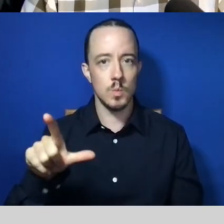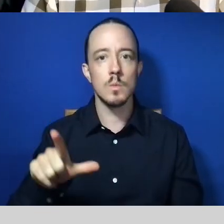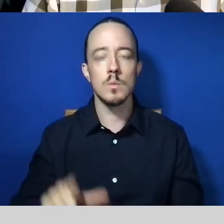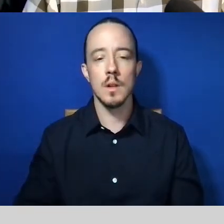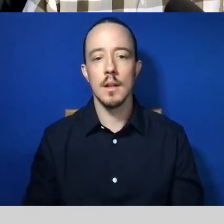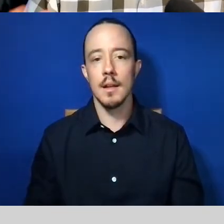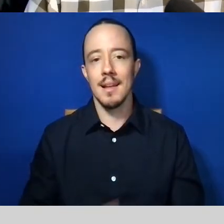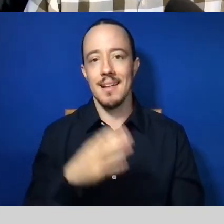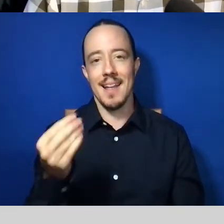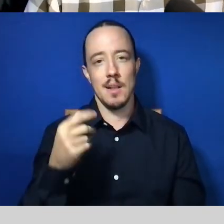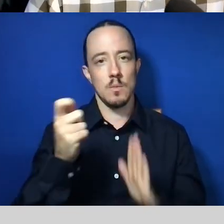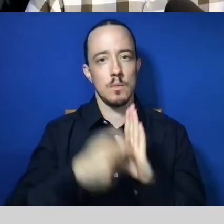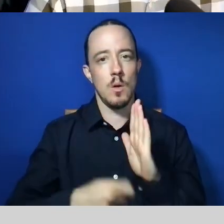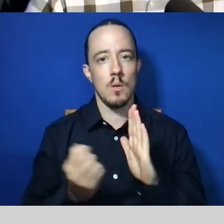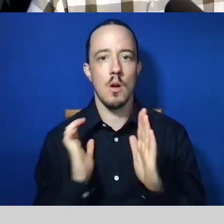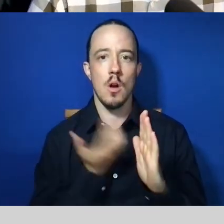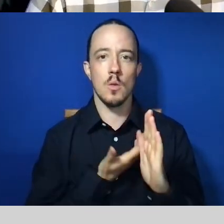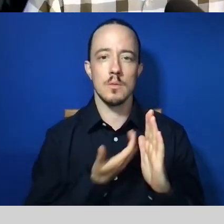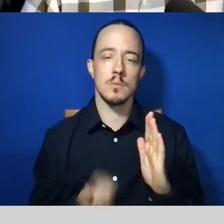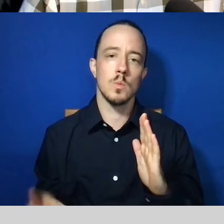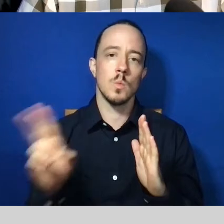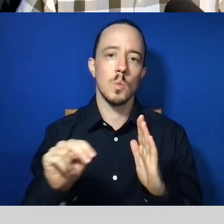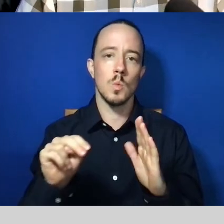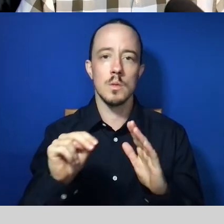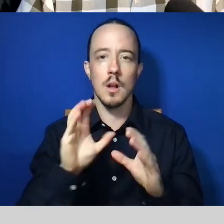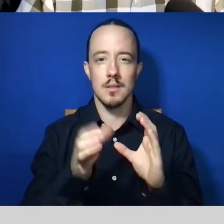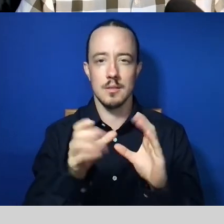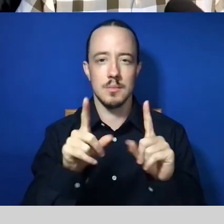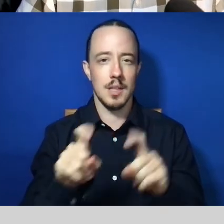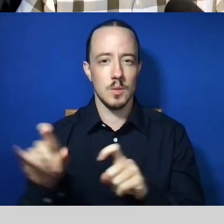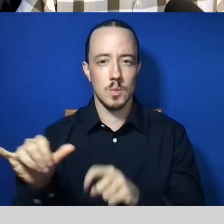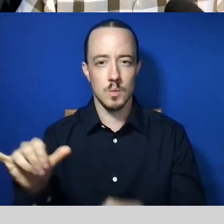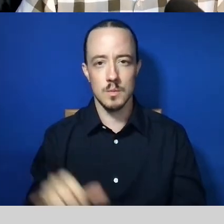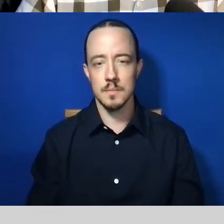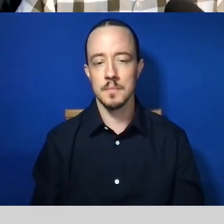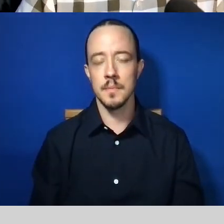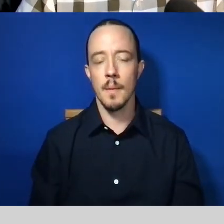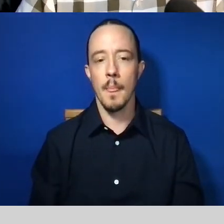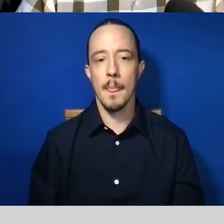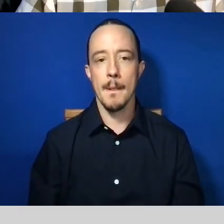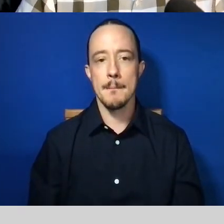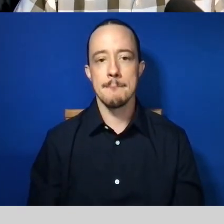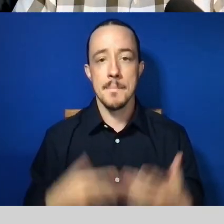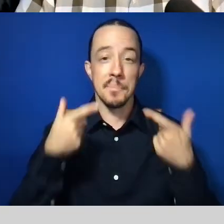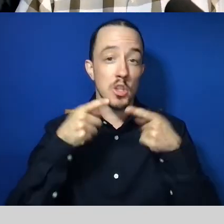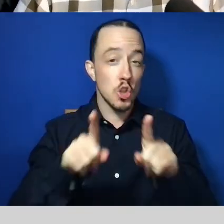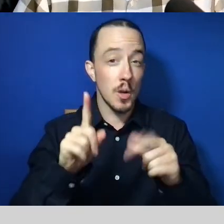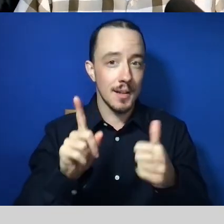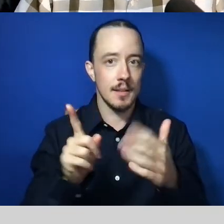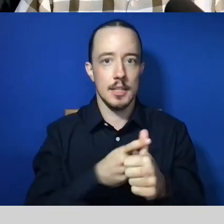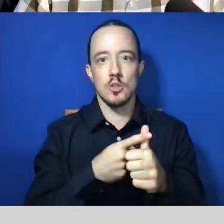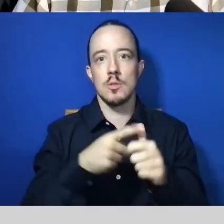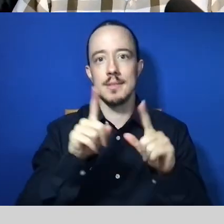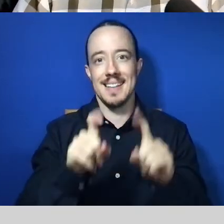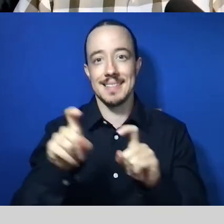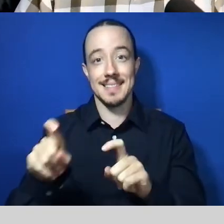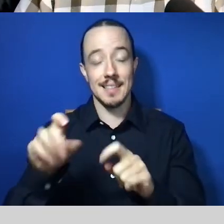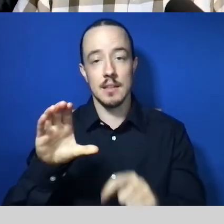and for the normal API aspect of it. But during that initial load testing, Sentry actually helped us identify